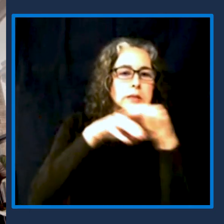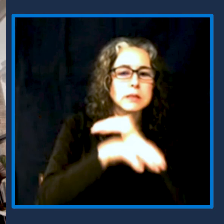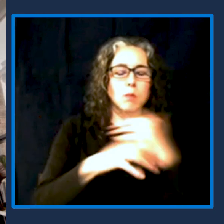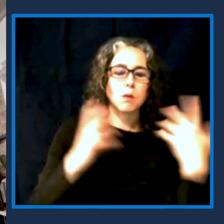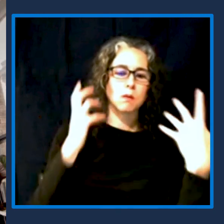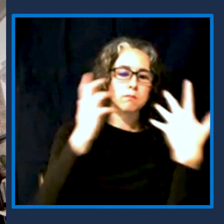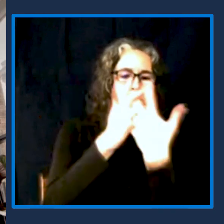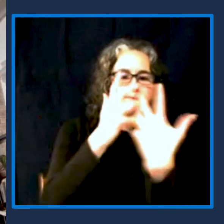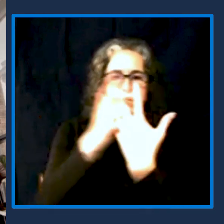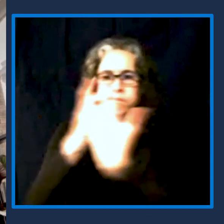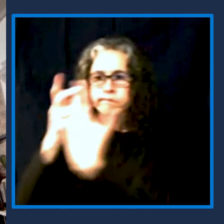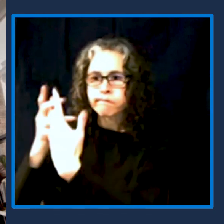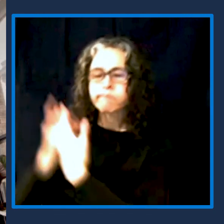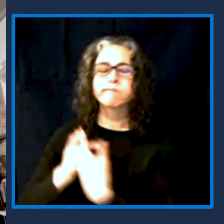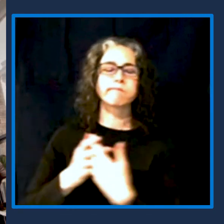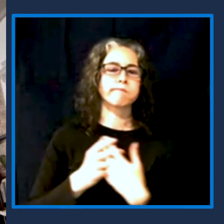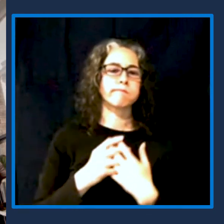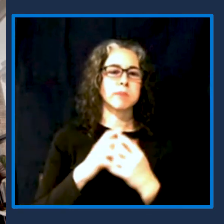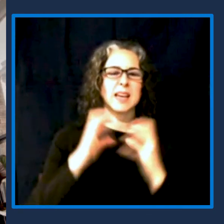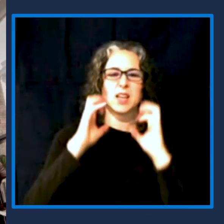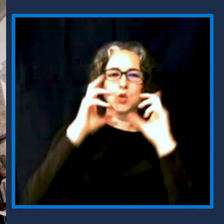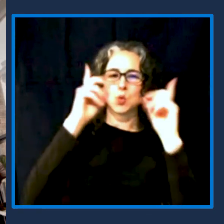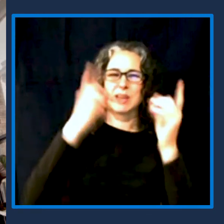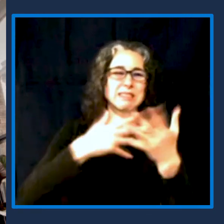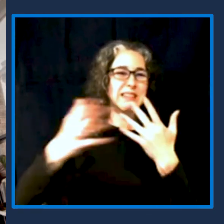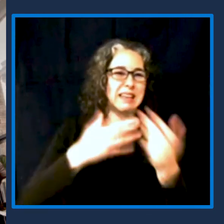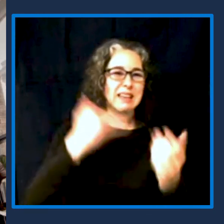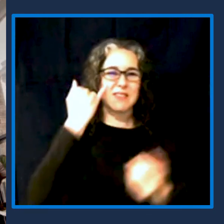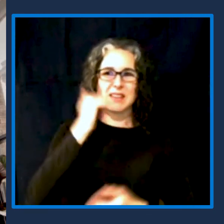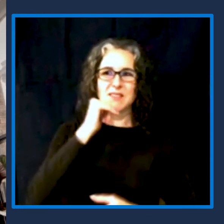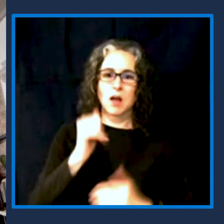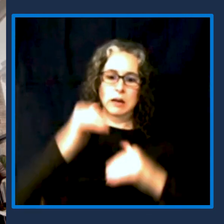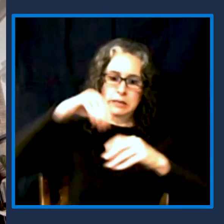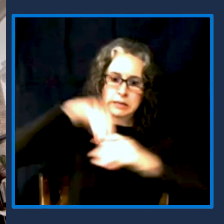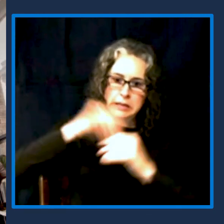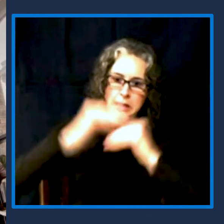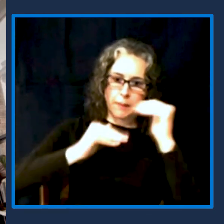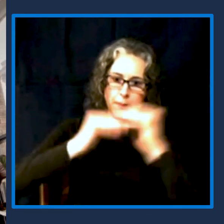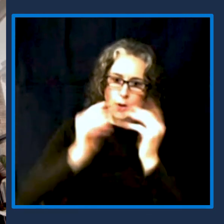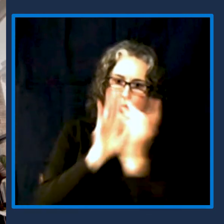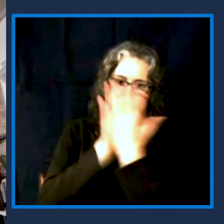not with us face to face and so the empowerment is not only for students but it's us as educators